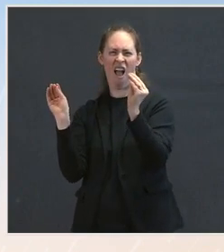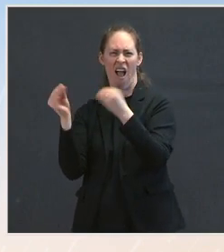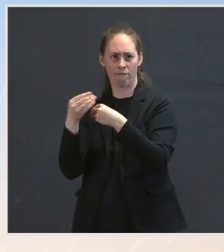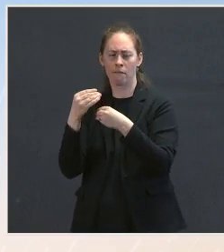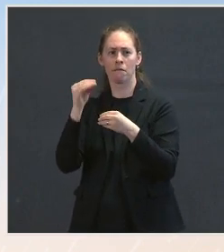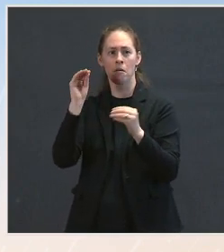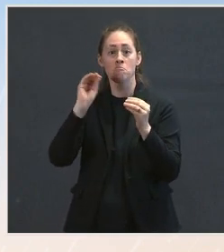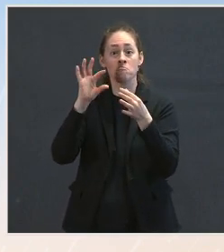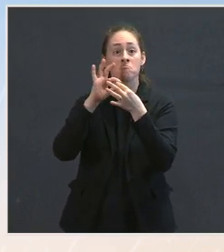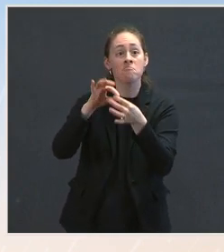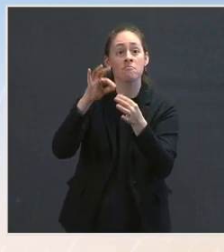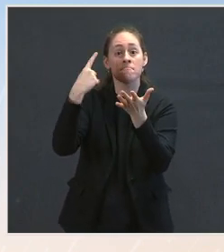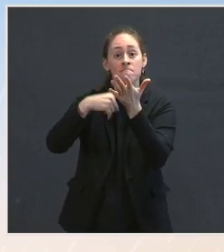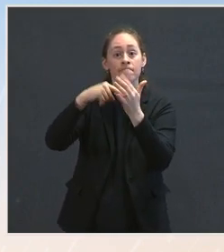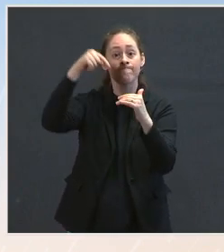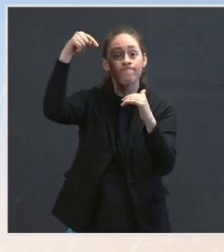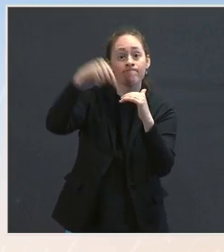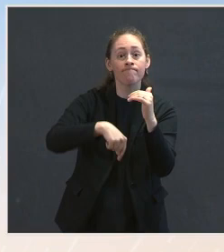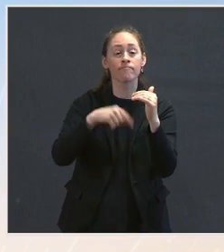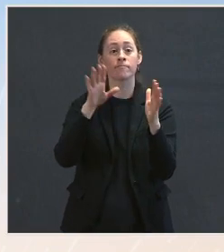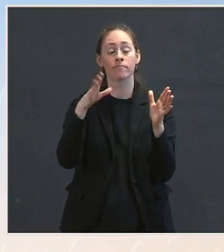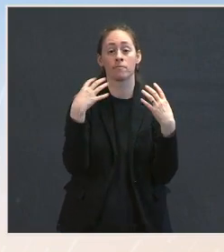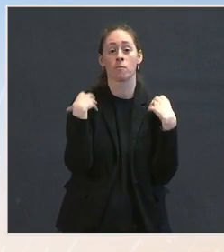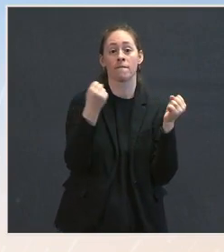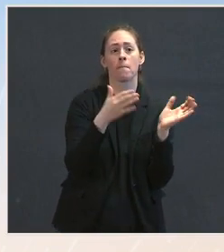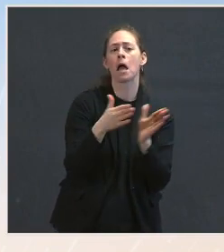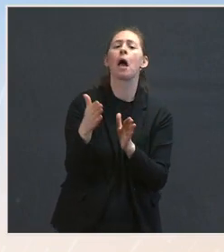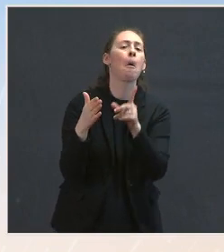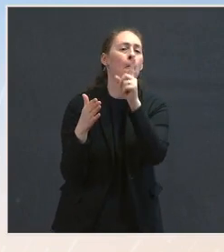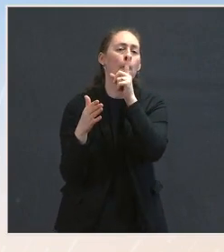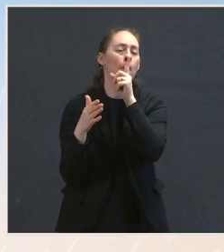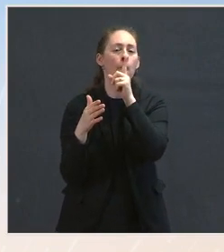and others on a regular basis. And I think he's used every opportunity